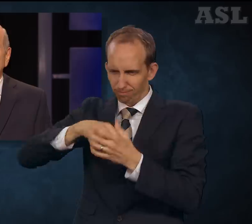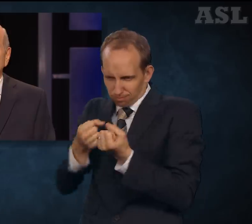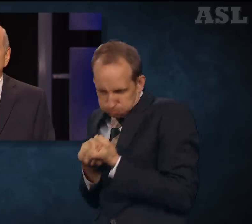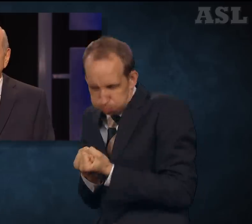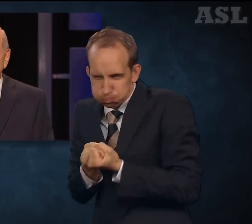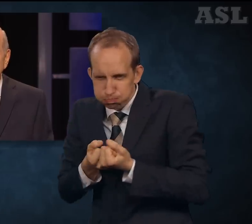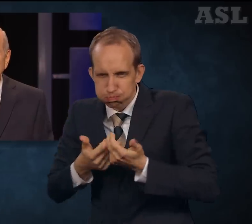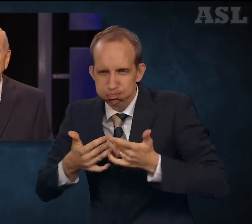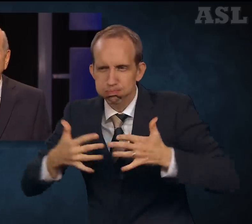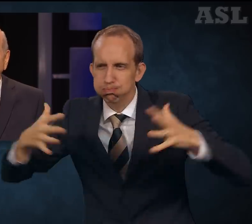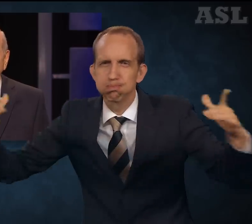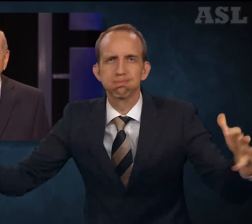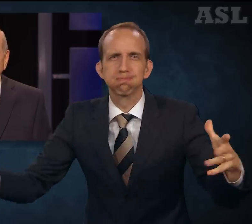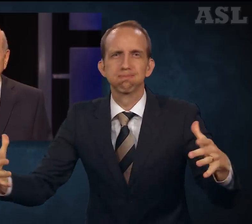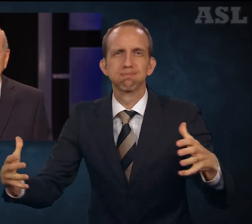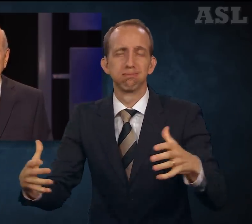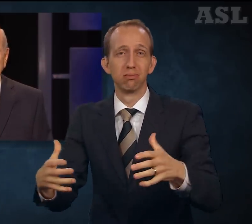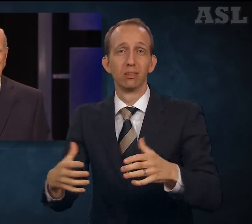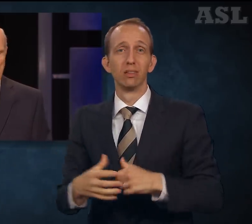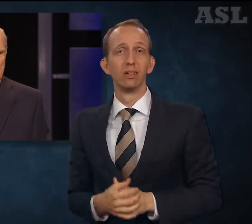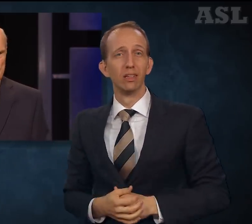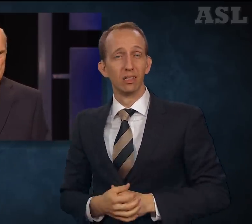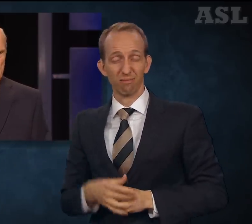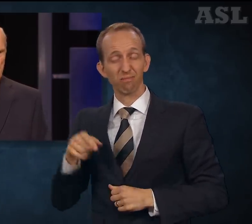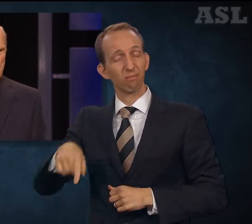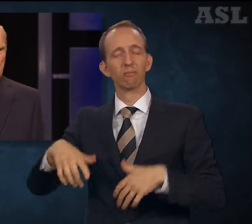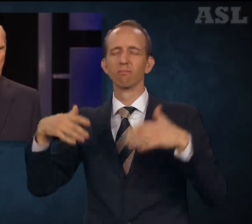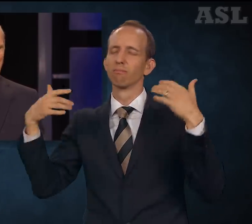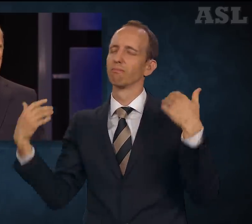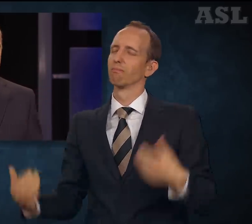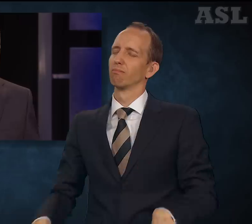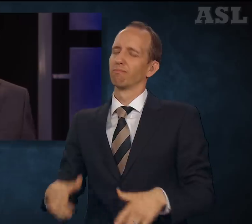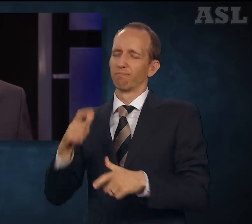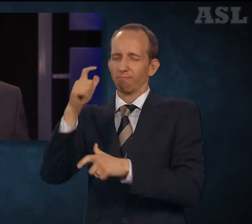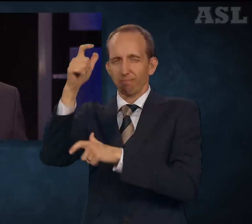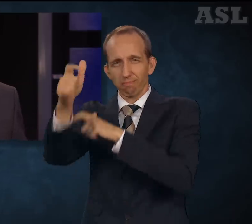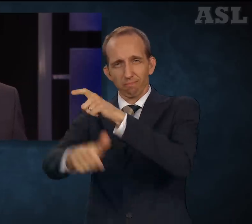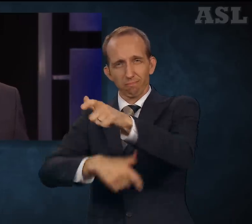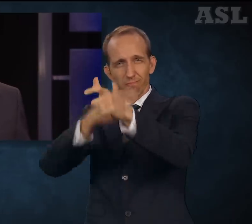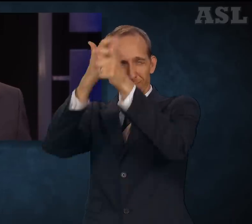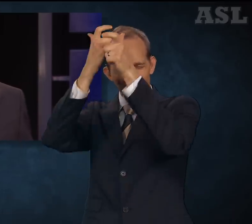PART OF IT.